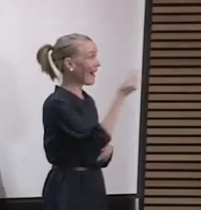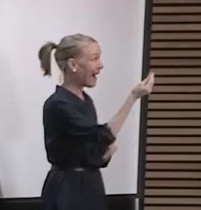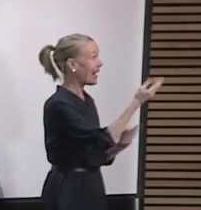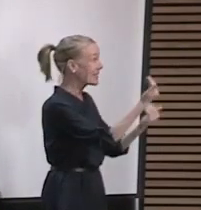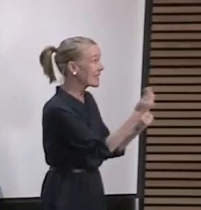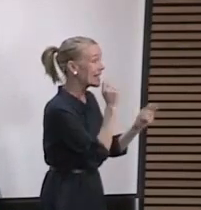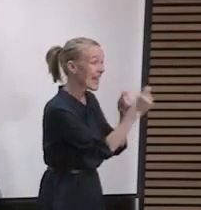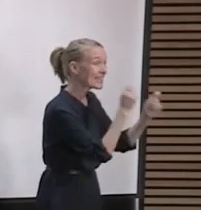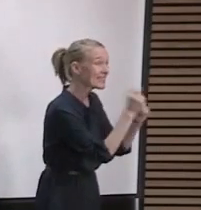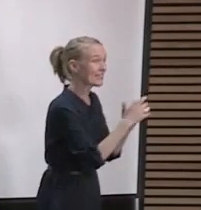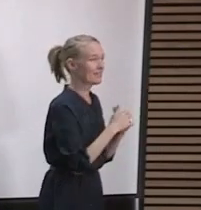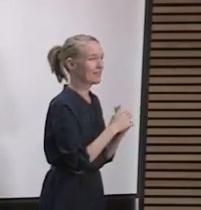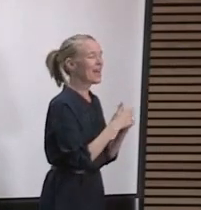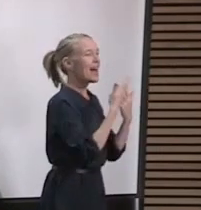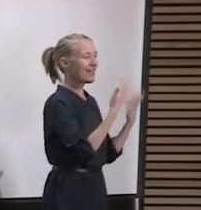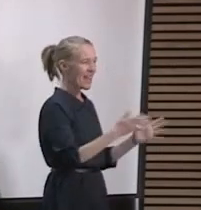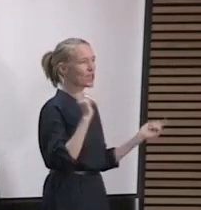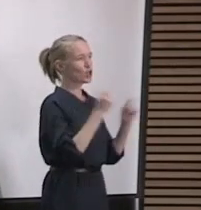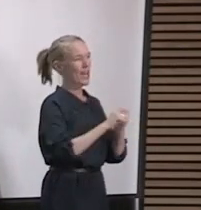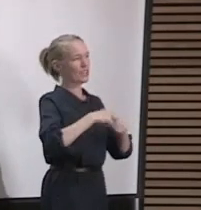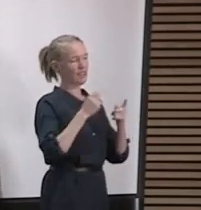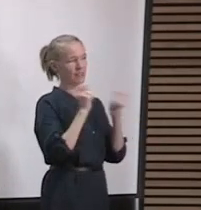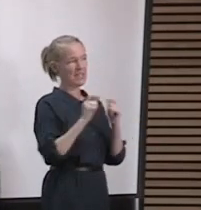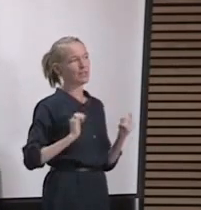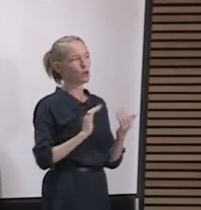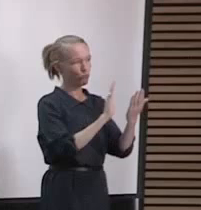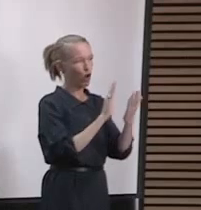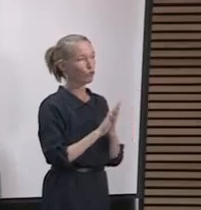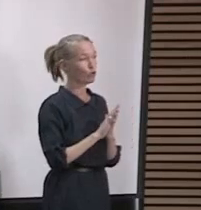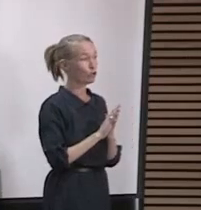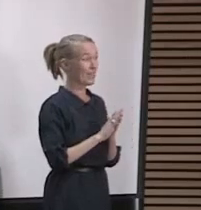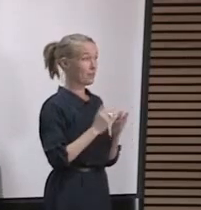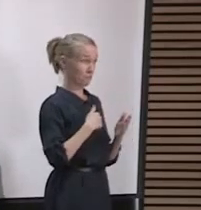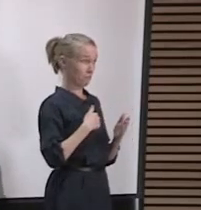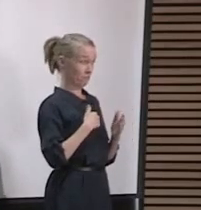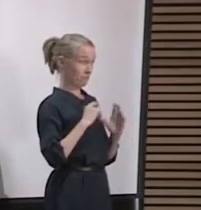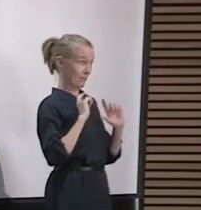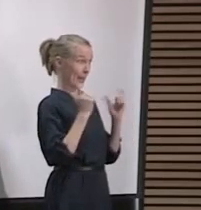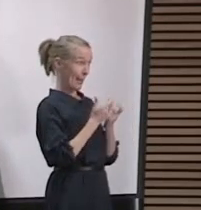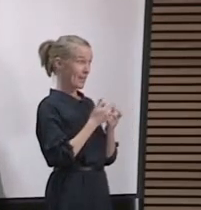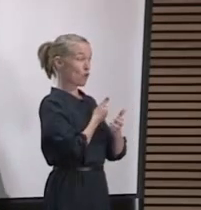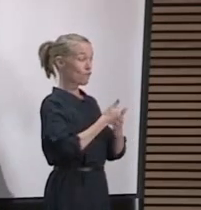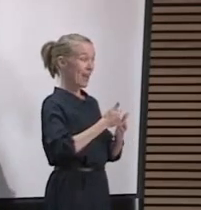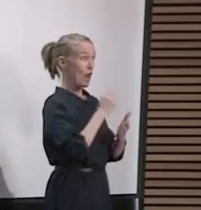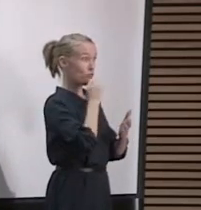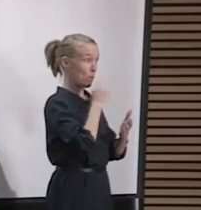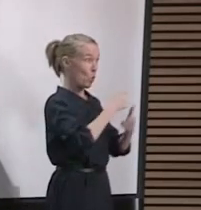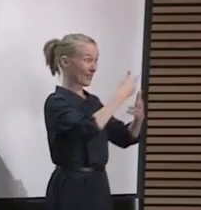were using voucher systems, that didn't allow us, or Health, to appropriately track the testing. That's when Health moved to onsite